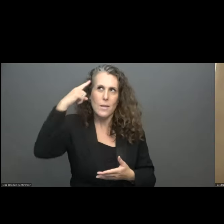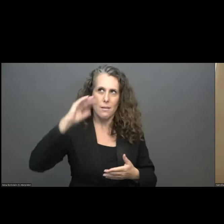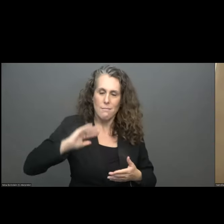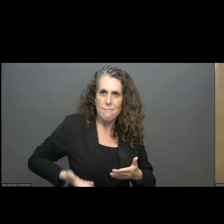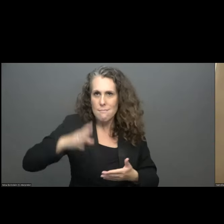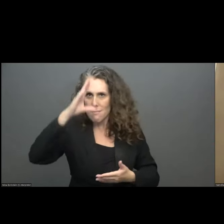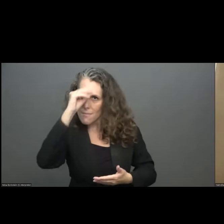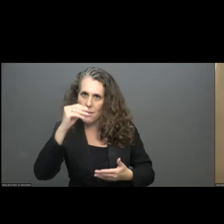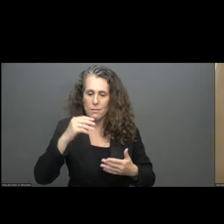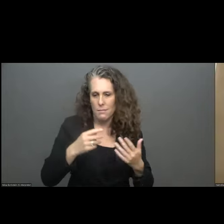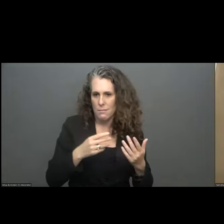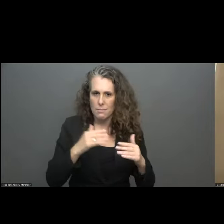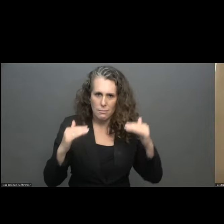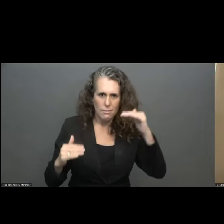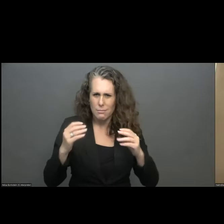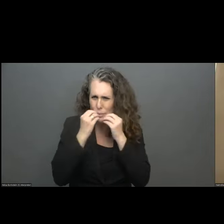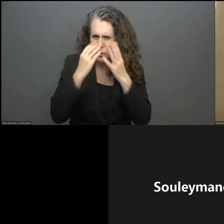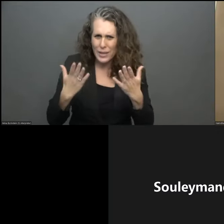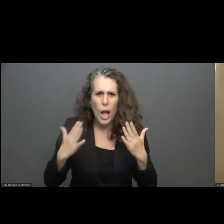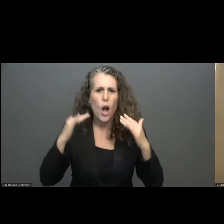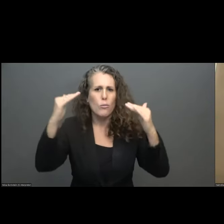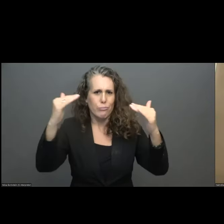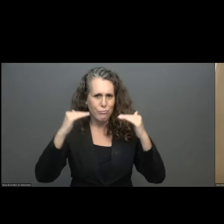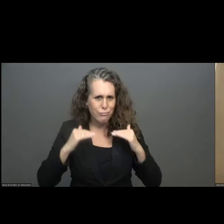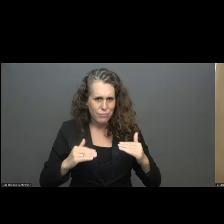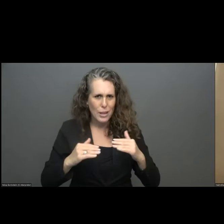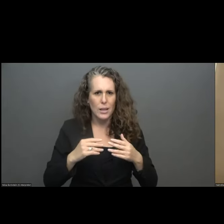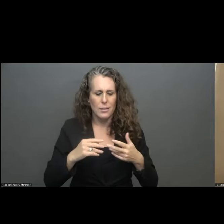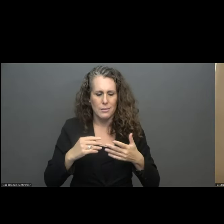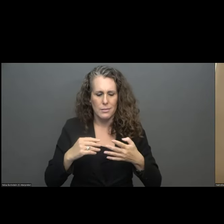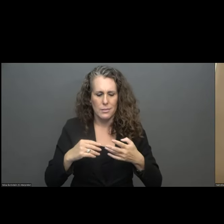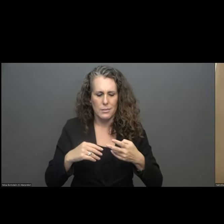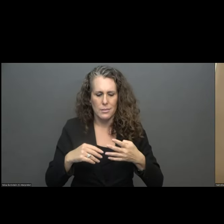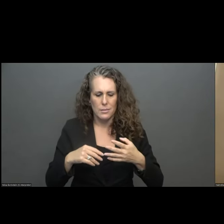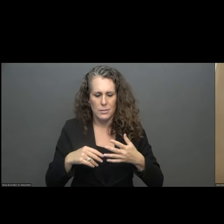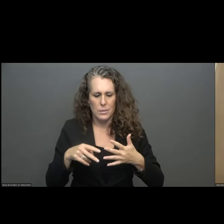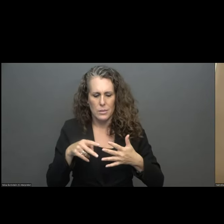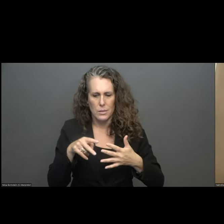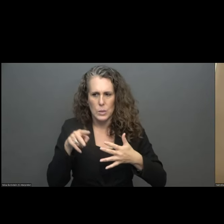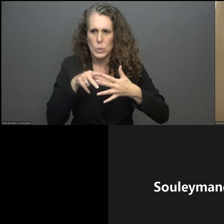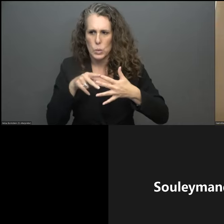boo. The news on that valley mottos no Bessie no do portions aka no result there on Africa